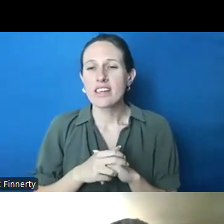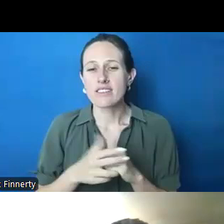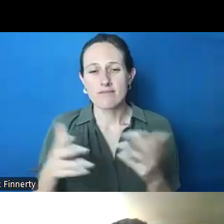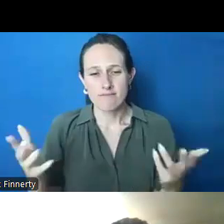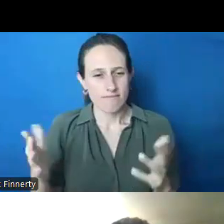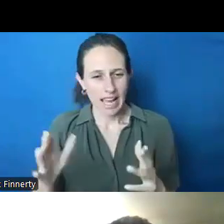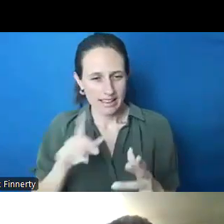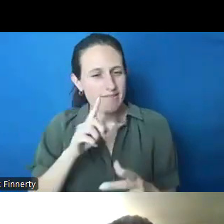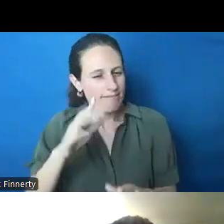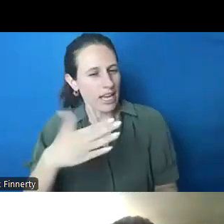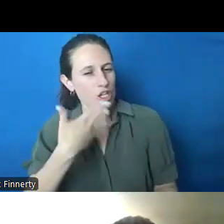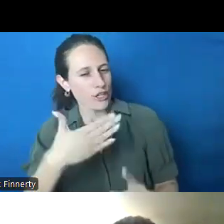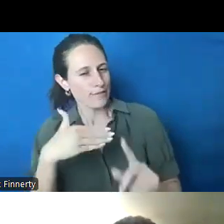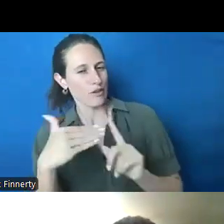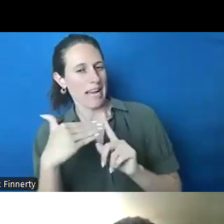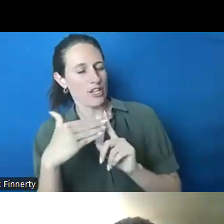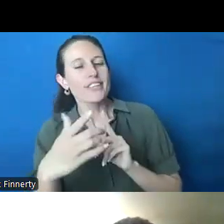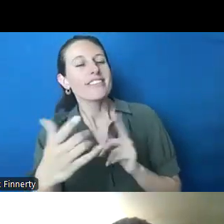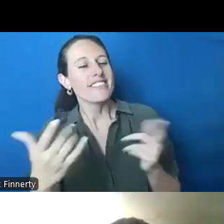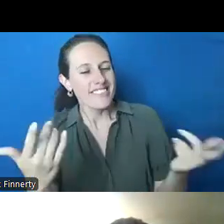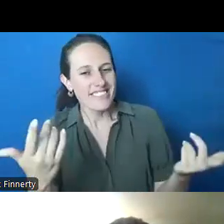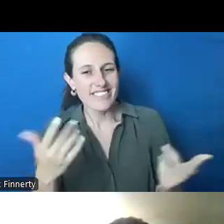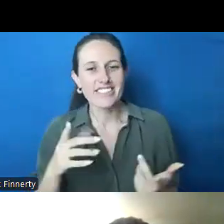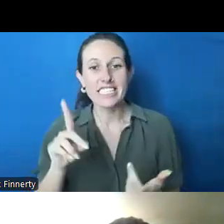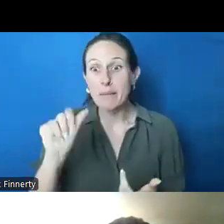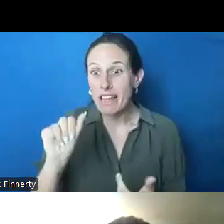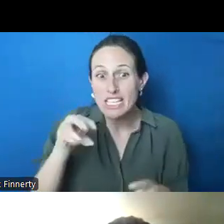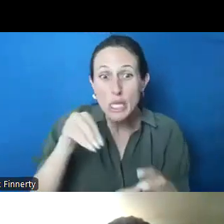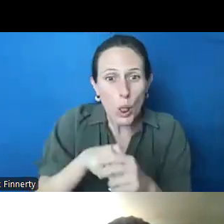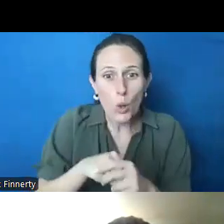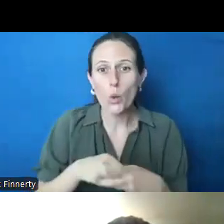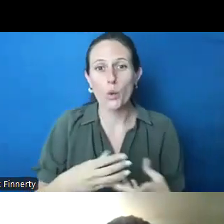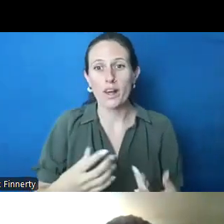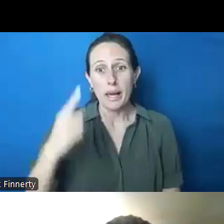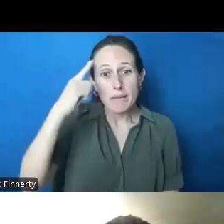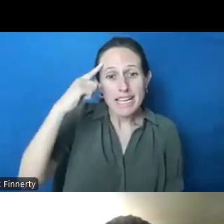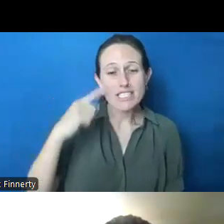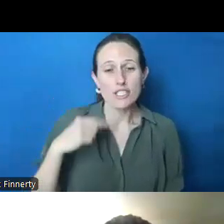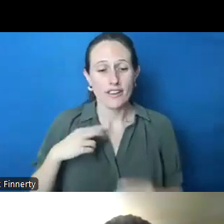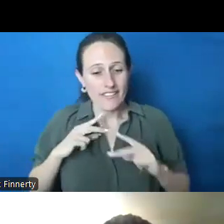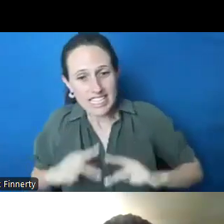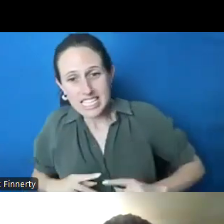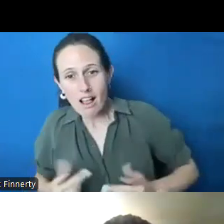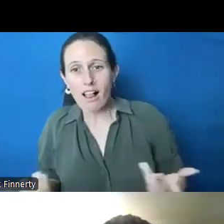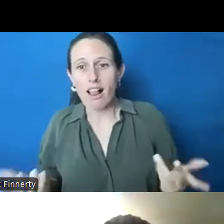run the gamut from physical, emotional, psychiatric, substance abuse, learning disabilities. They affect so